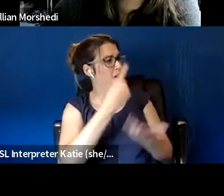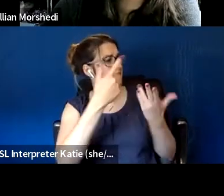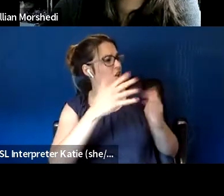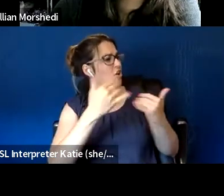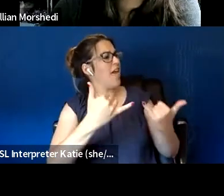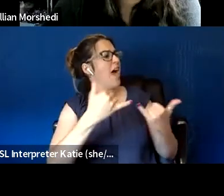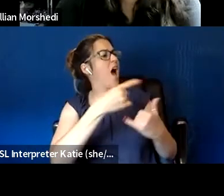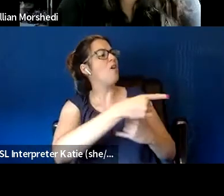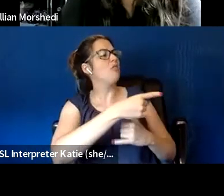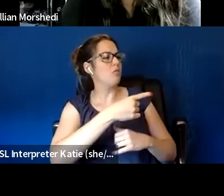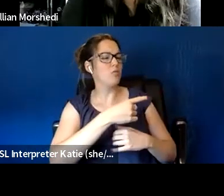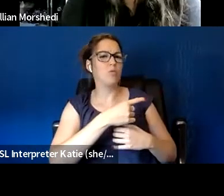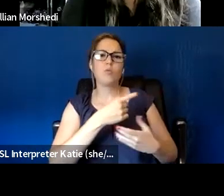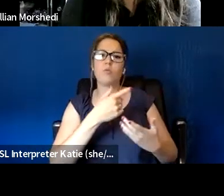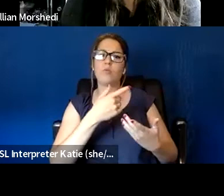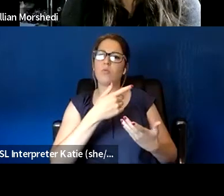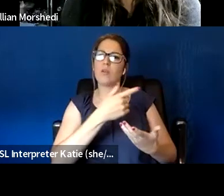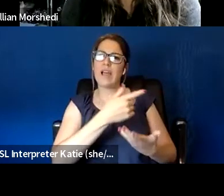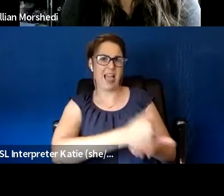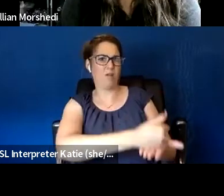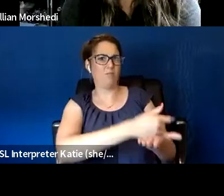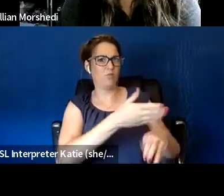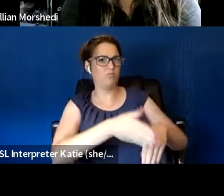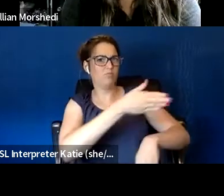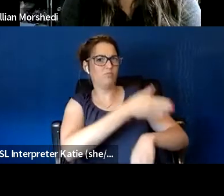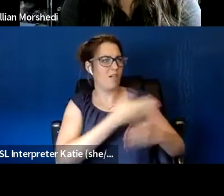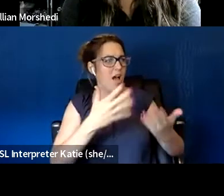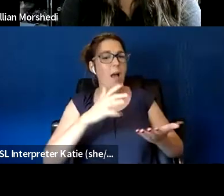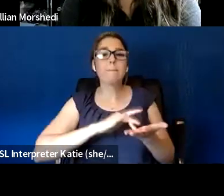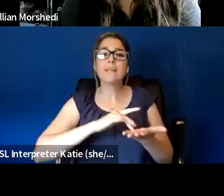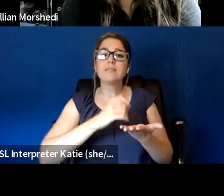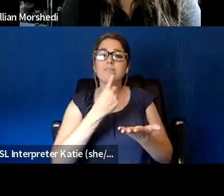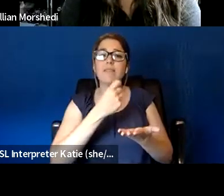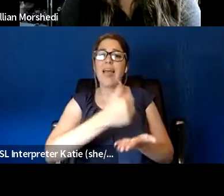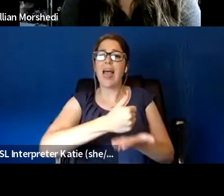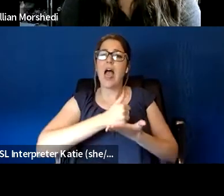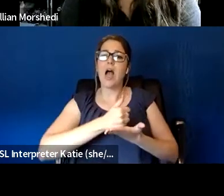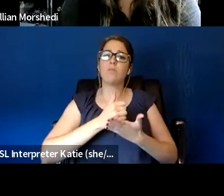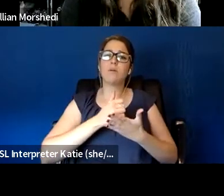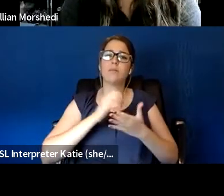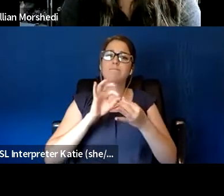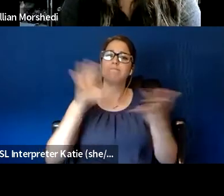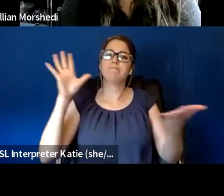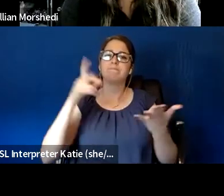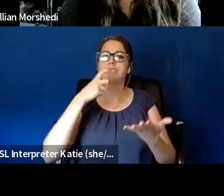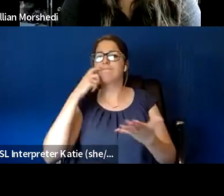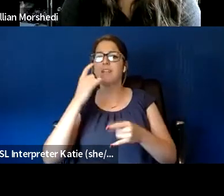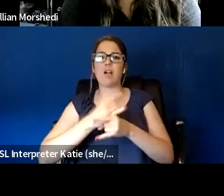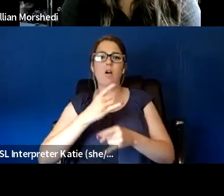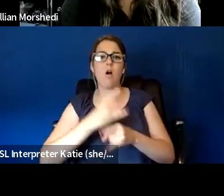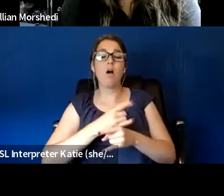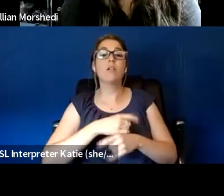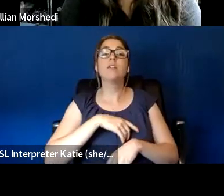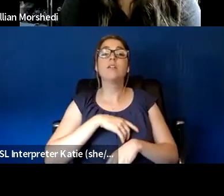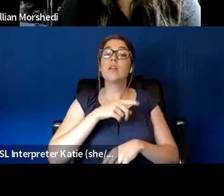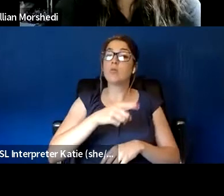not crave alcohol anymore." And he was sober for nine months. We were able to get him disability benefits and into housing really quick.